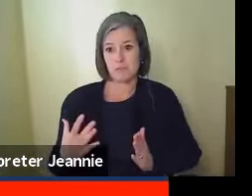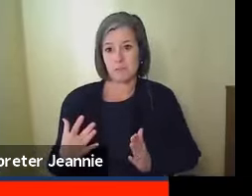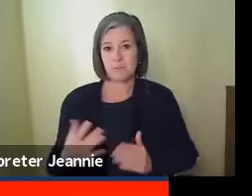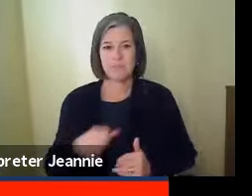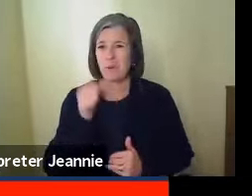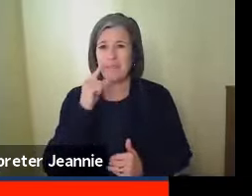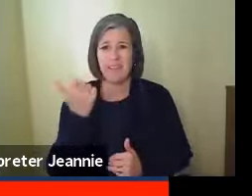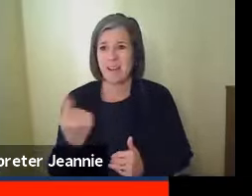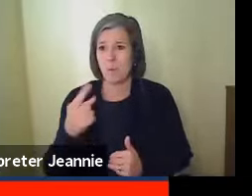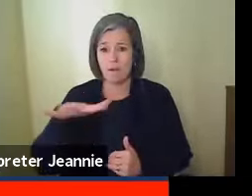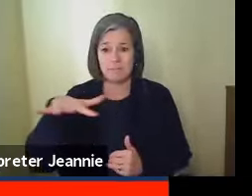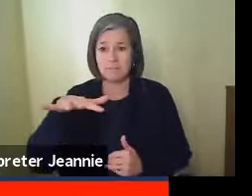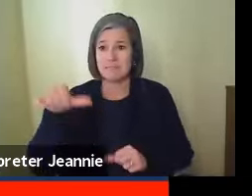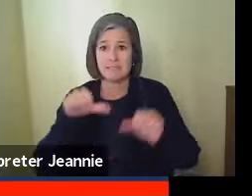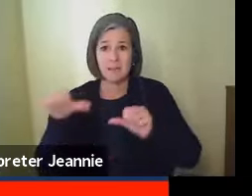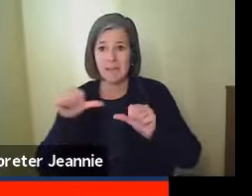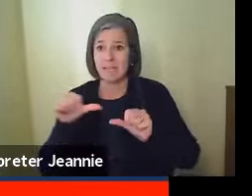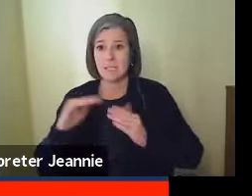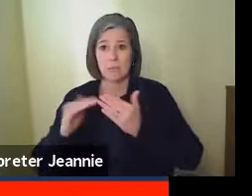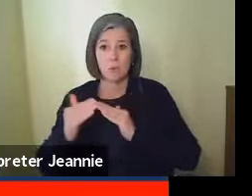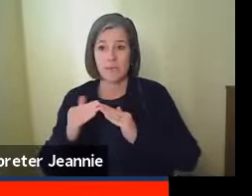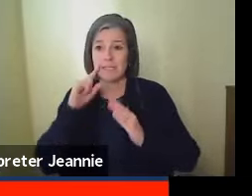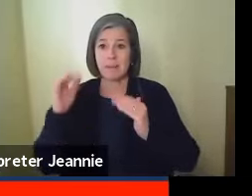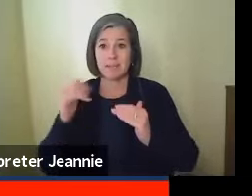in the scientific community expected to see this vaccine be this effective.